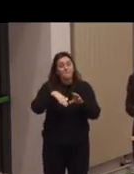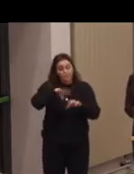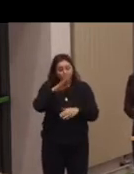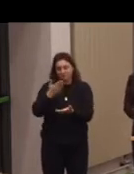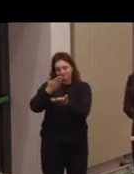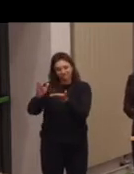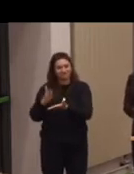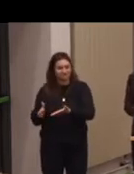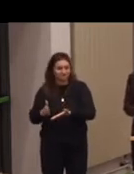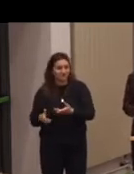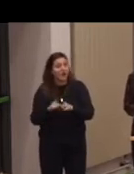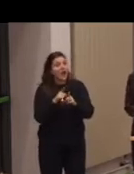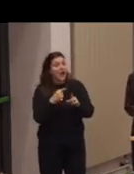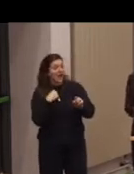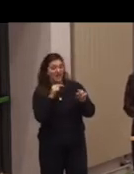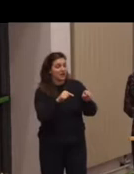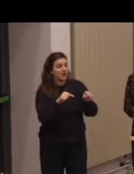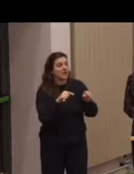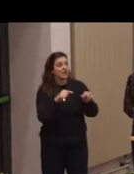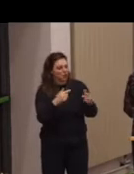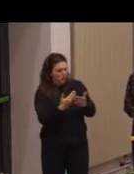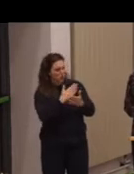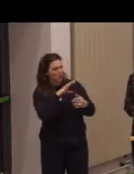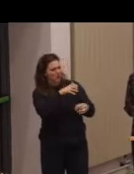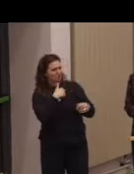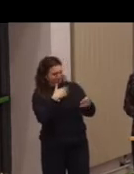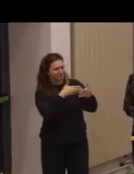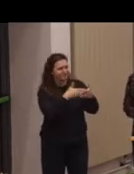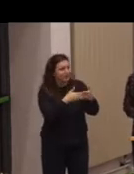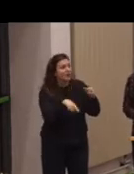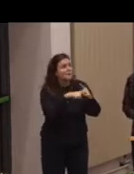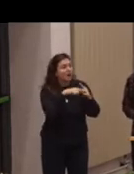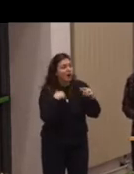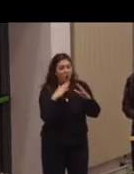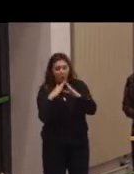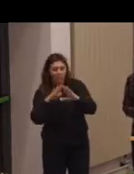emergencies, a lot of different forms of humanitarian assistance are delivered through schools.